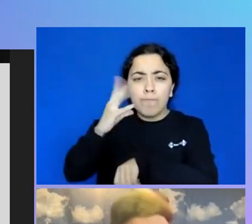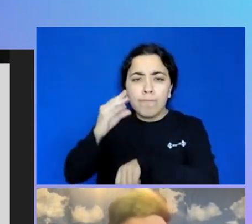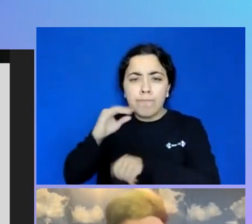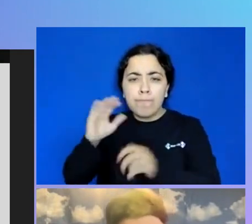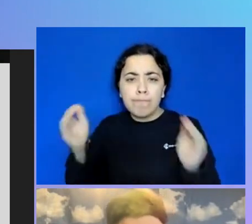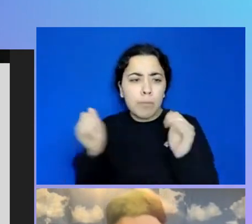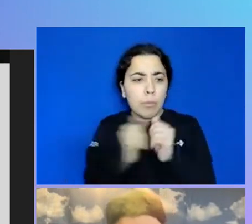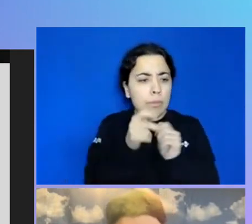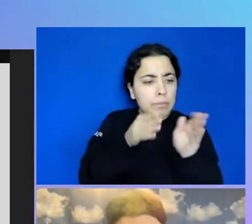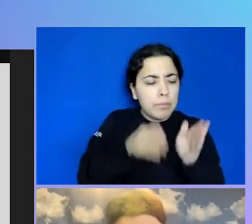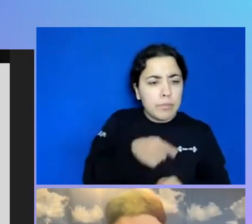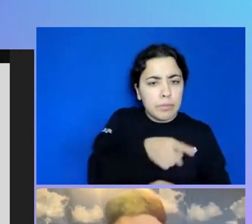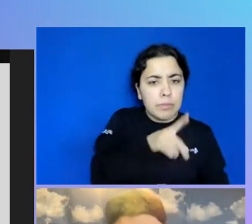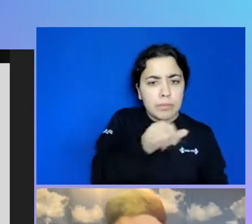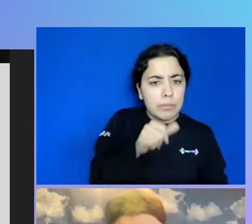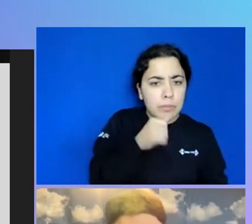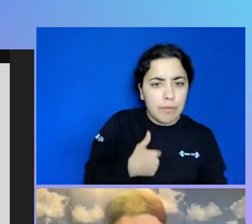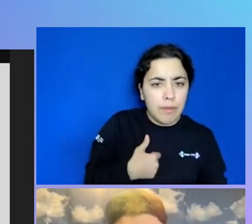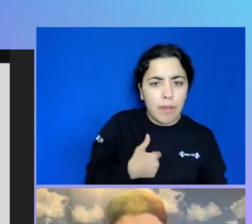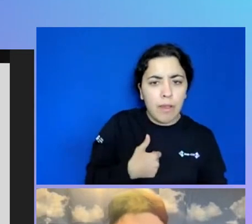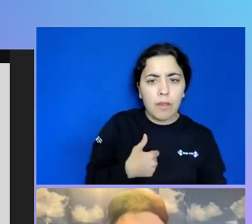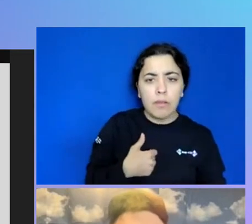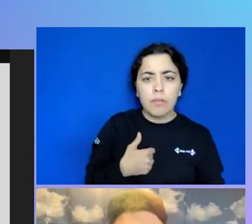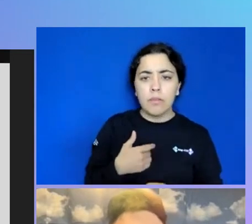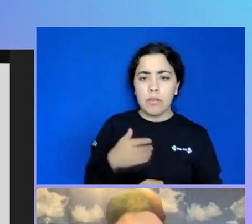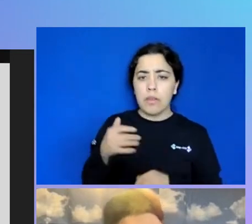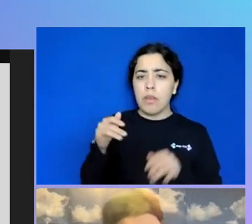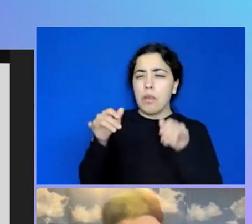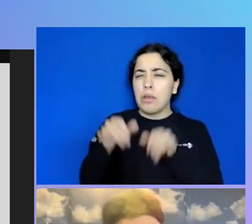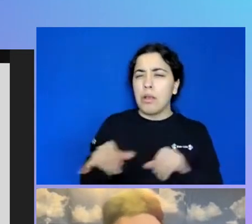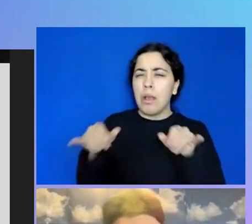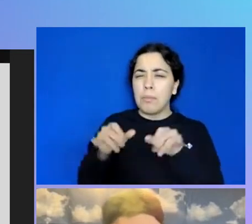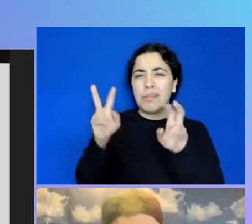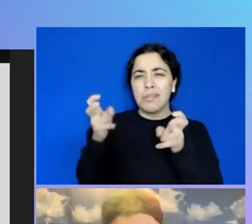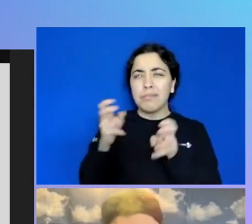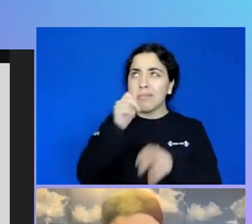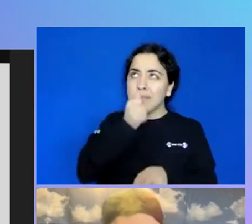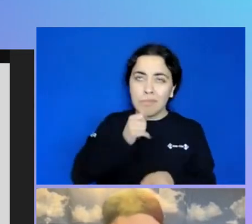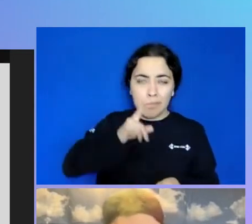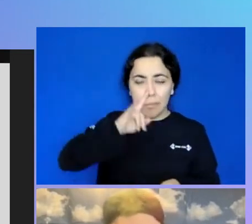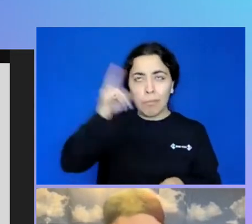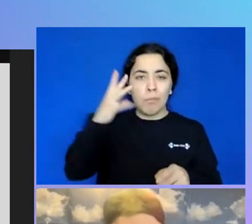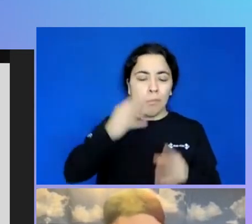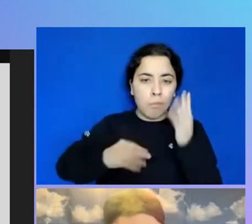intersectionality as well. And the one big thing I wanted to